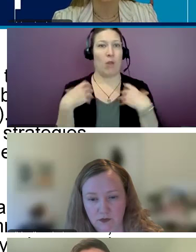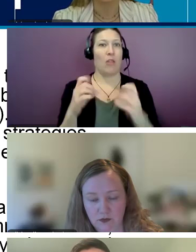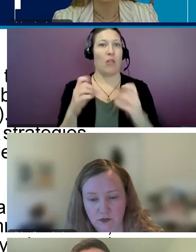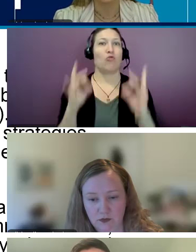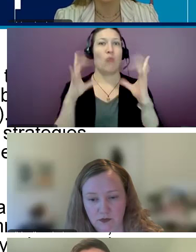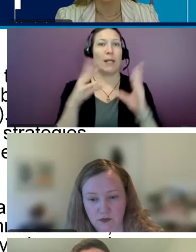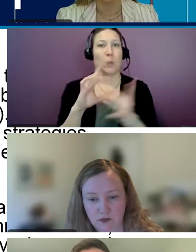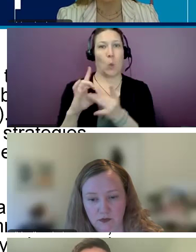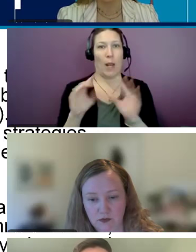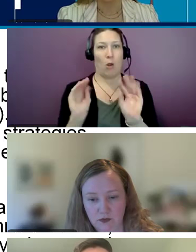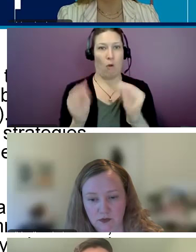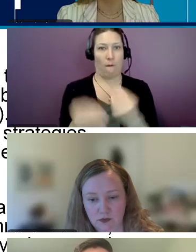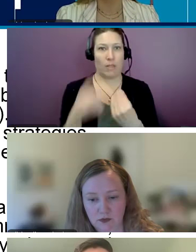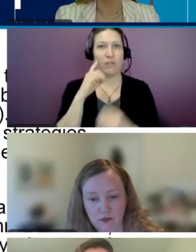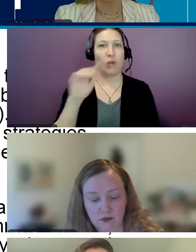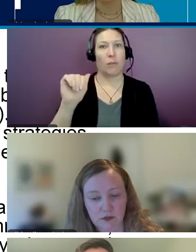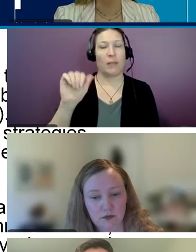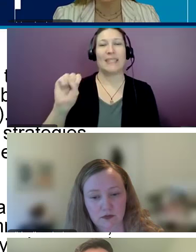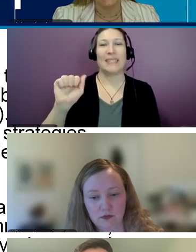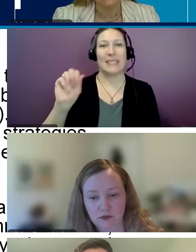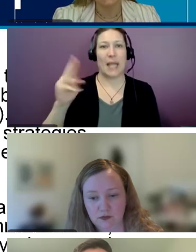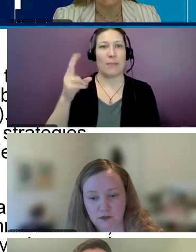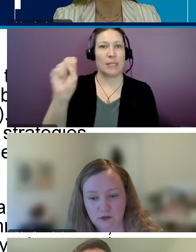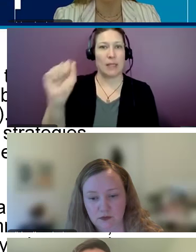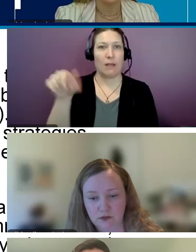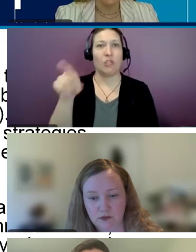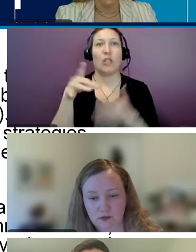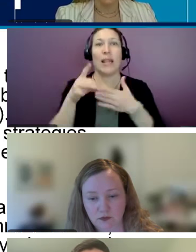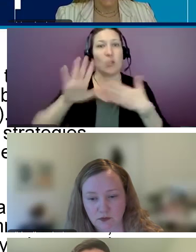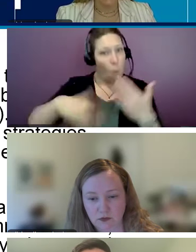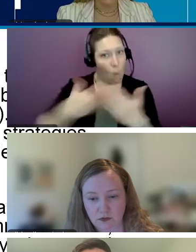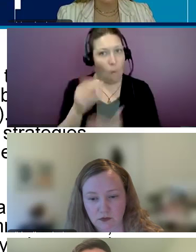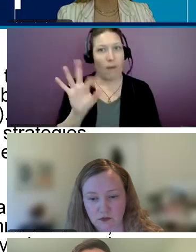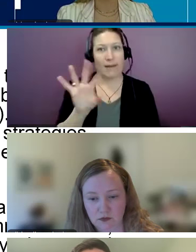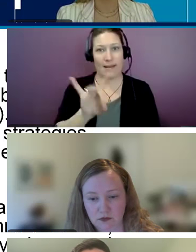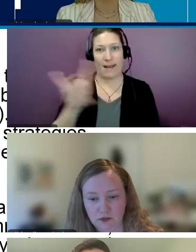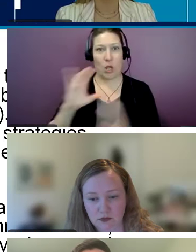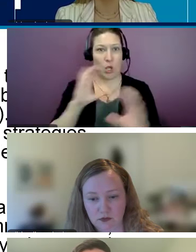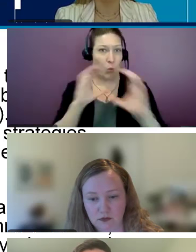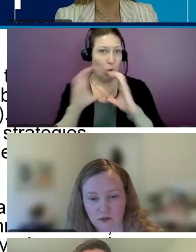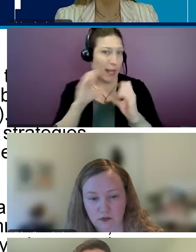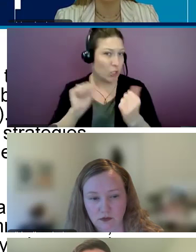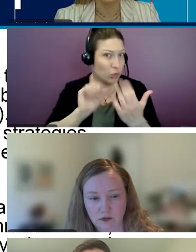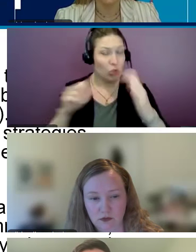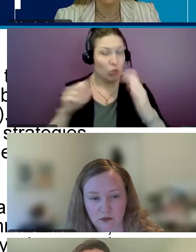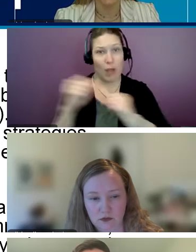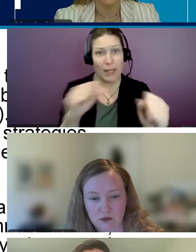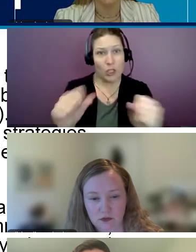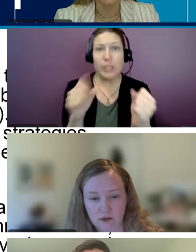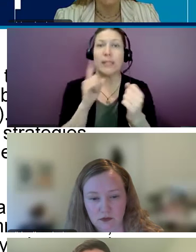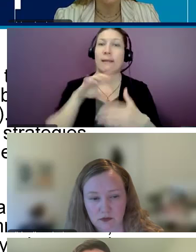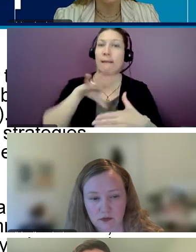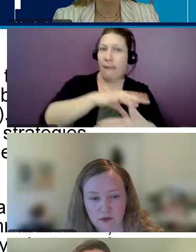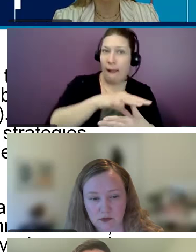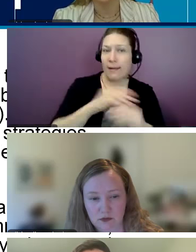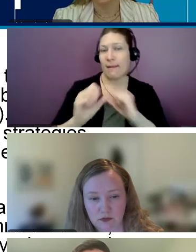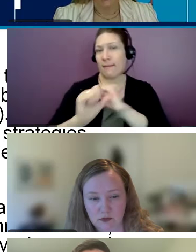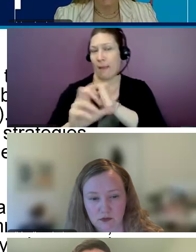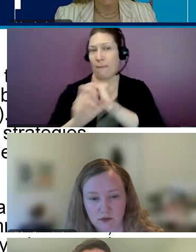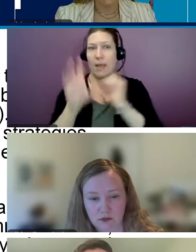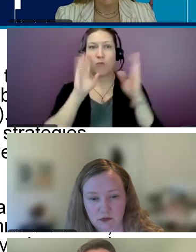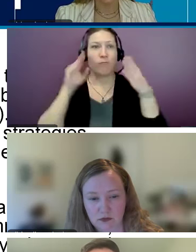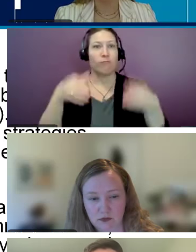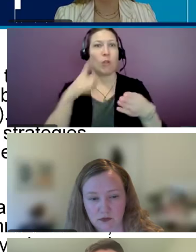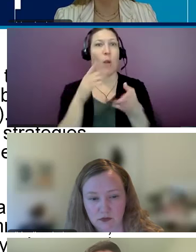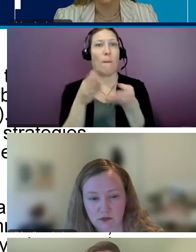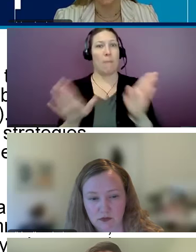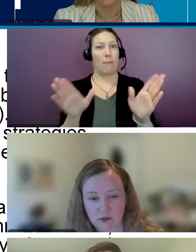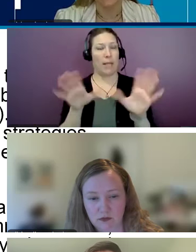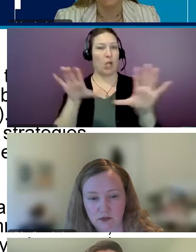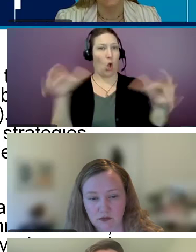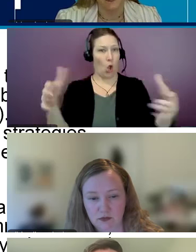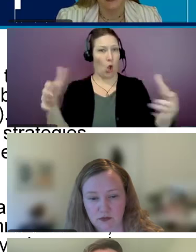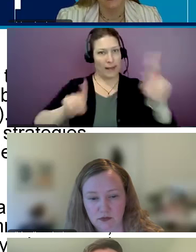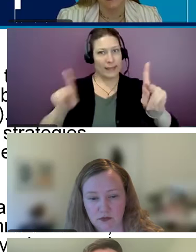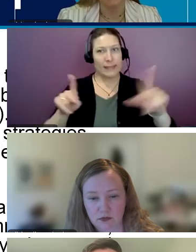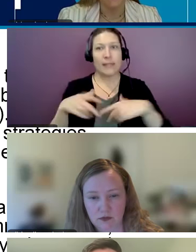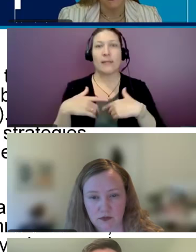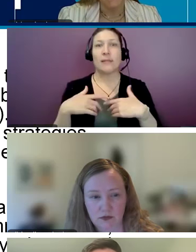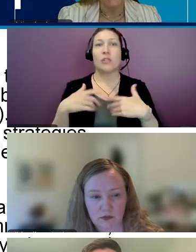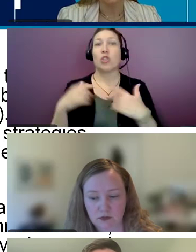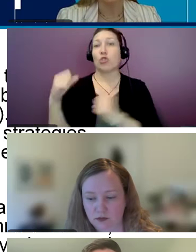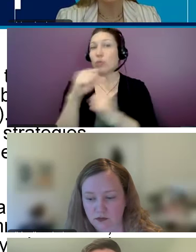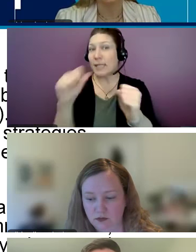As the Director of Communications, she leads all 988 communication strategies including content and campaigns targeting public audiences, strategic partners, and the media.